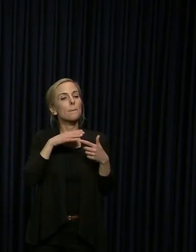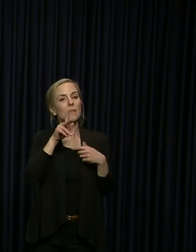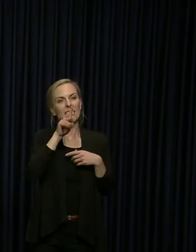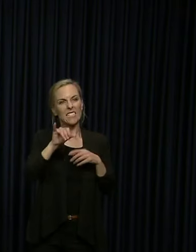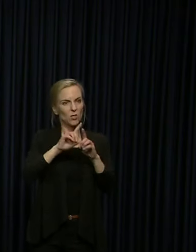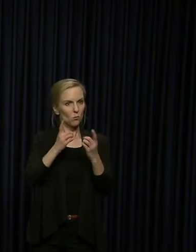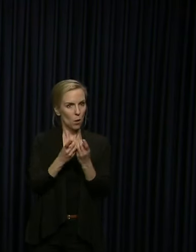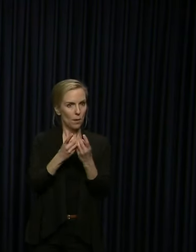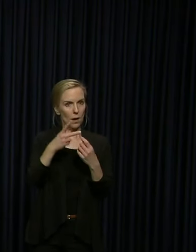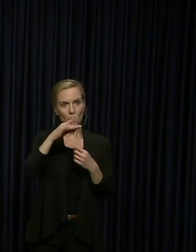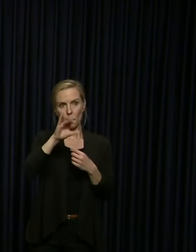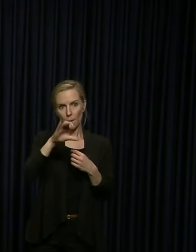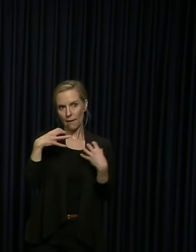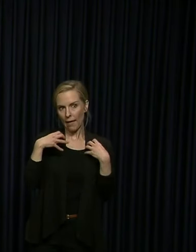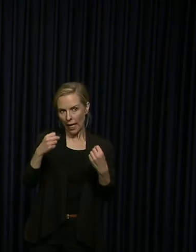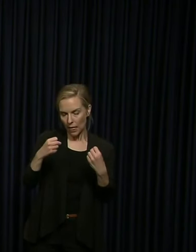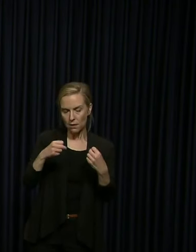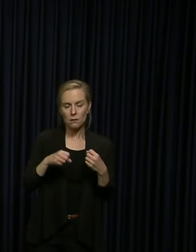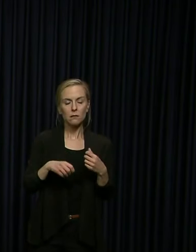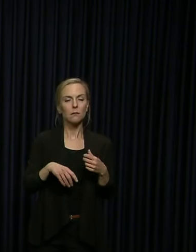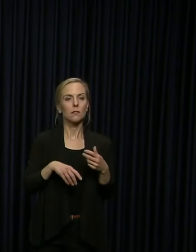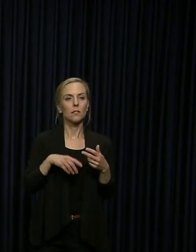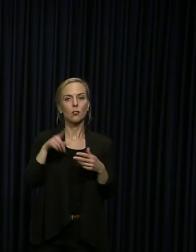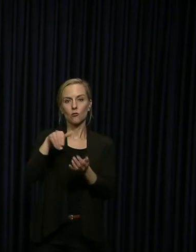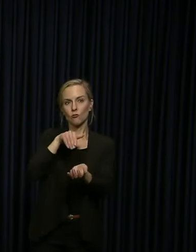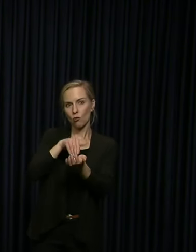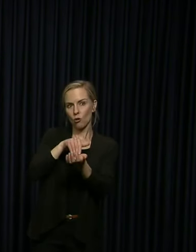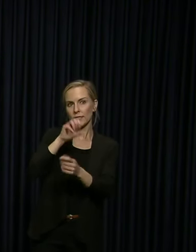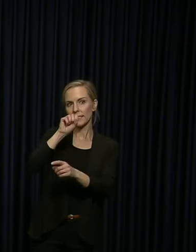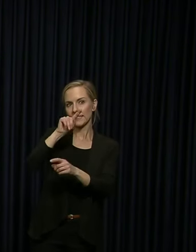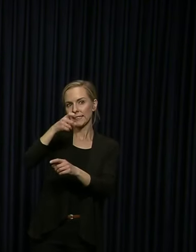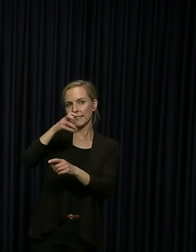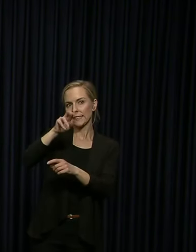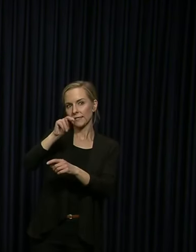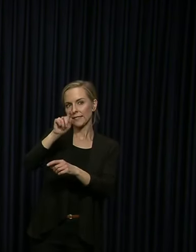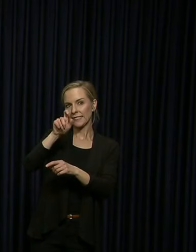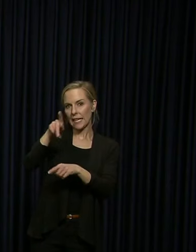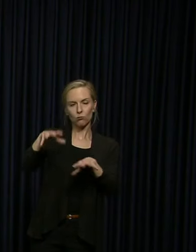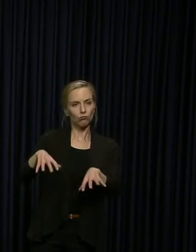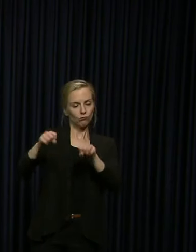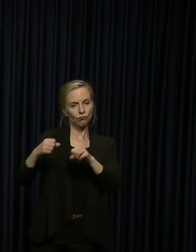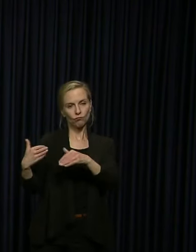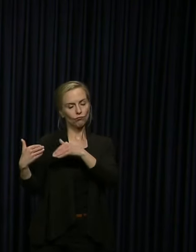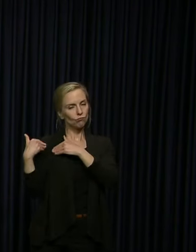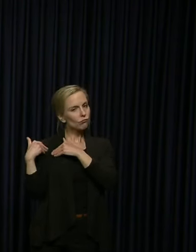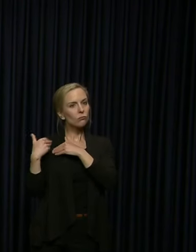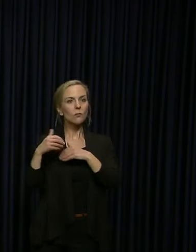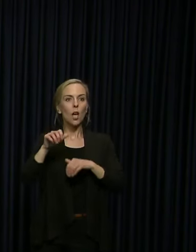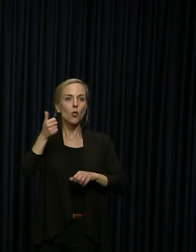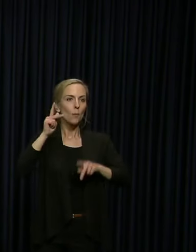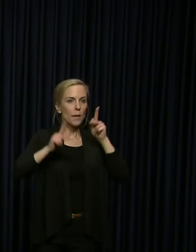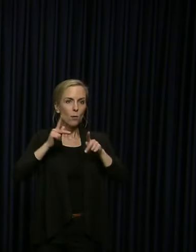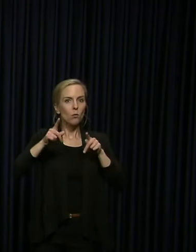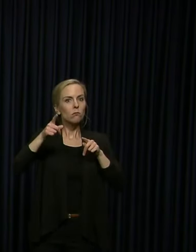BRINGING THE TOTAL UP TO 955. WE HAVE 306 PEOPLE THAT HAVE NOW